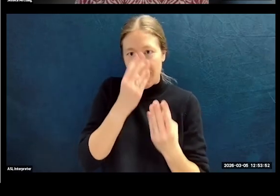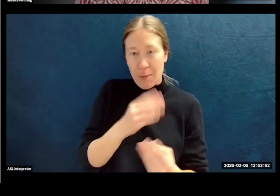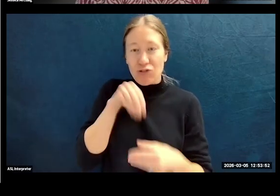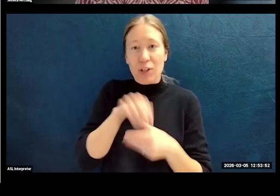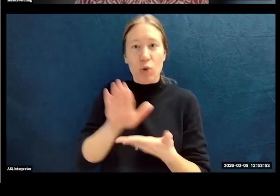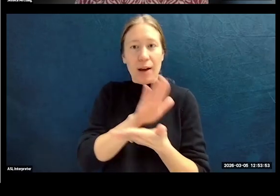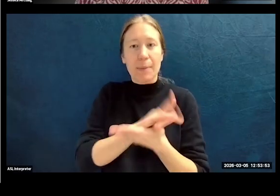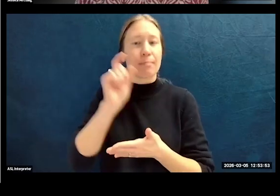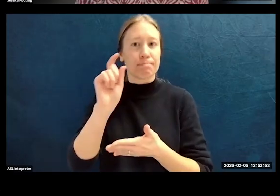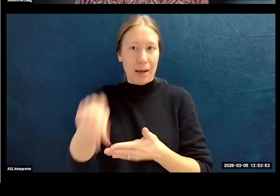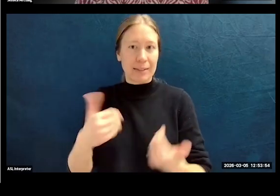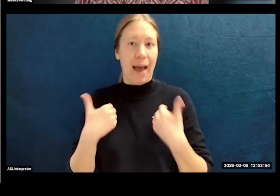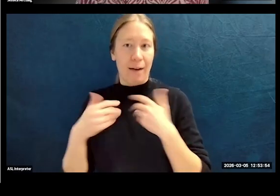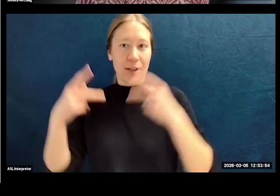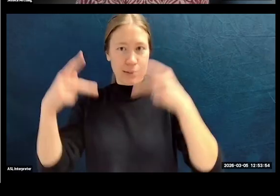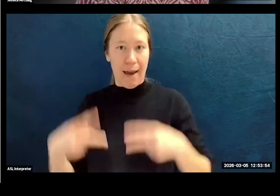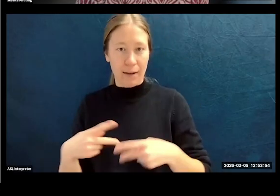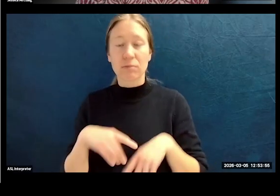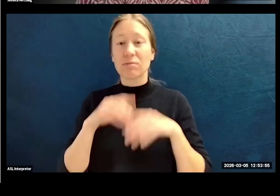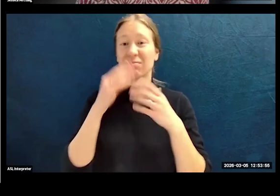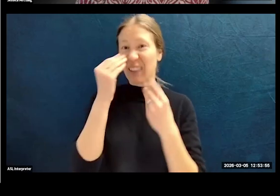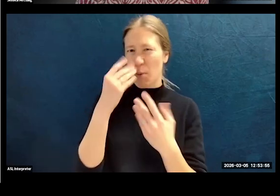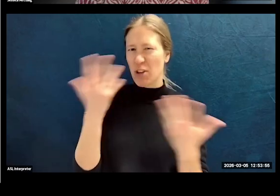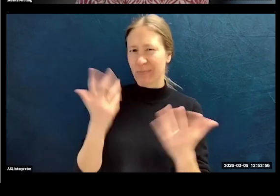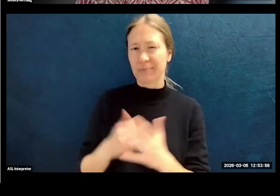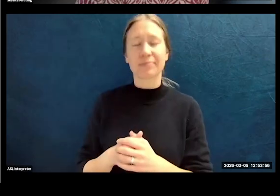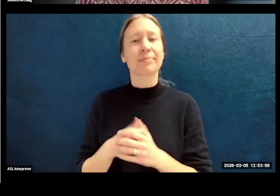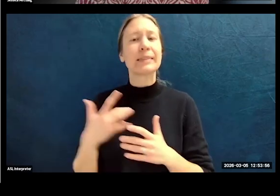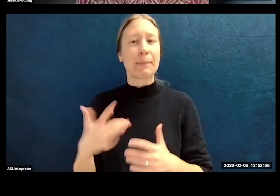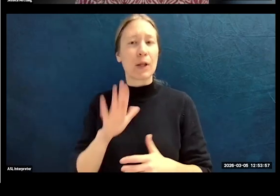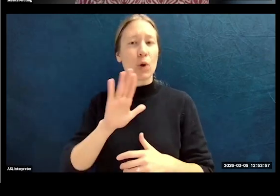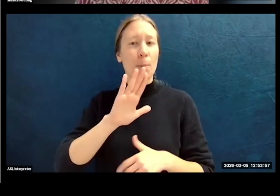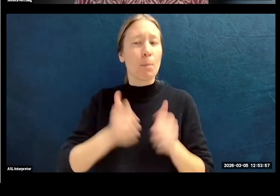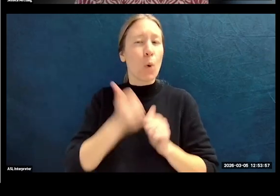Informative elements include most of your text components and many images.